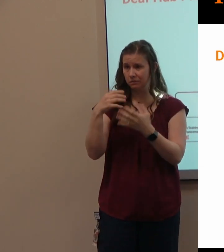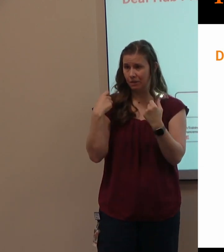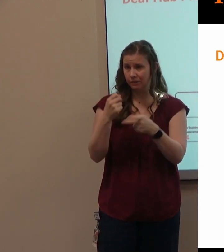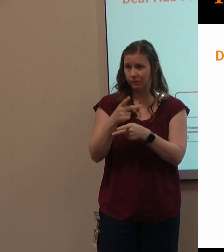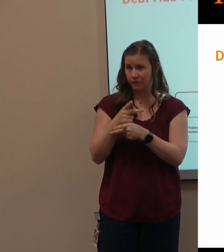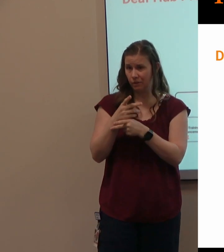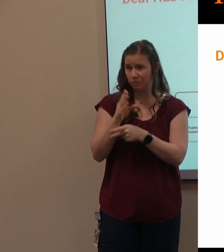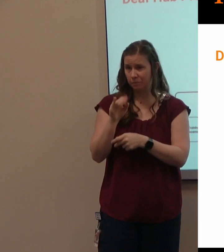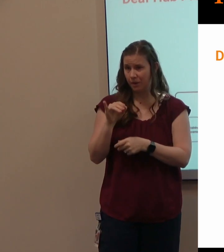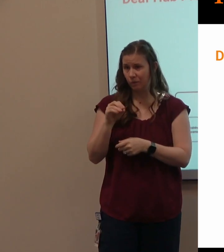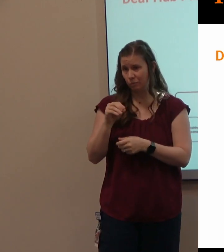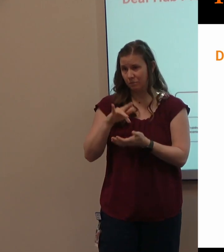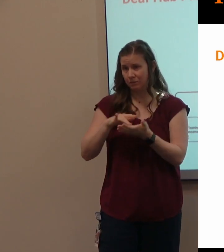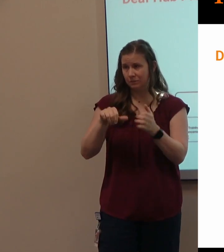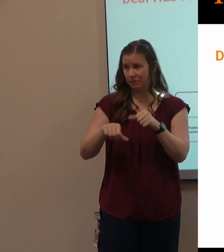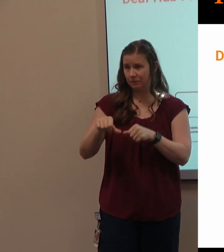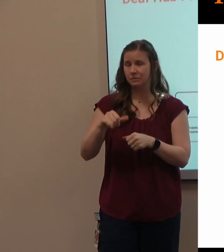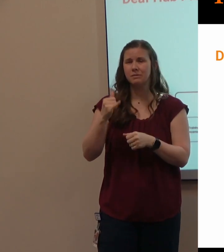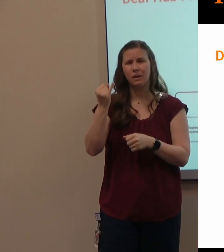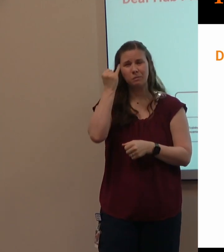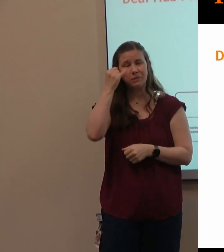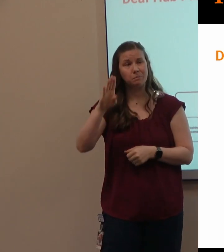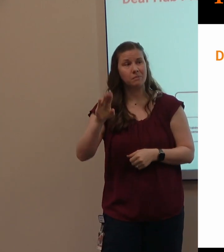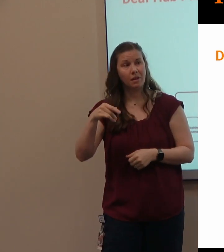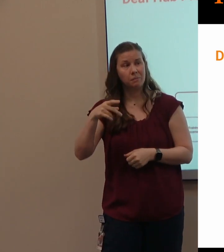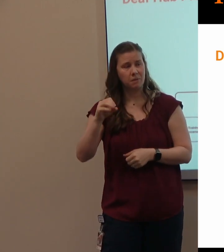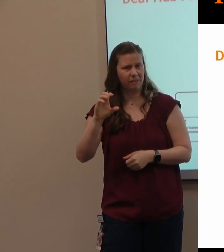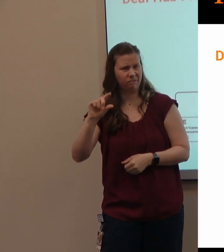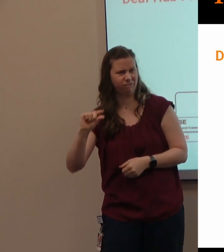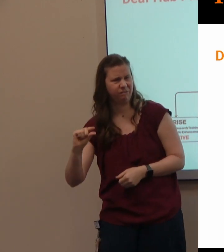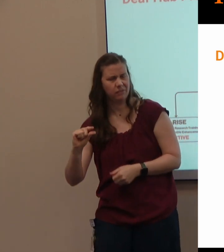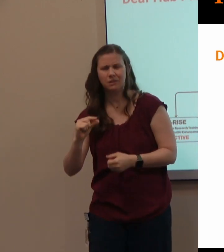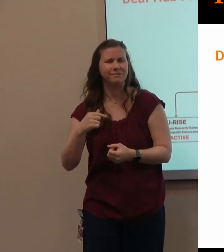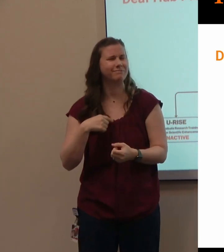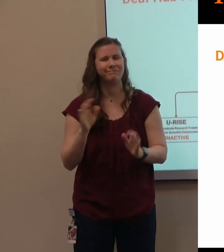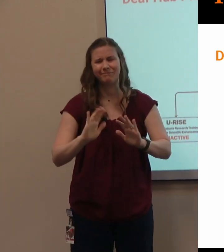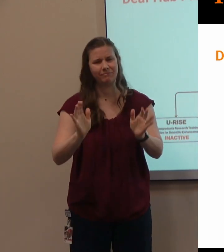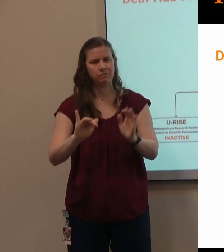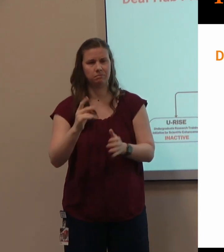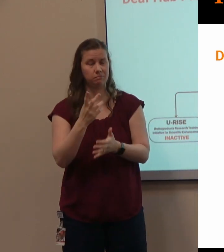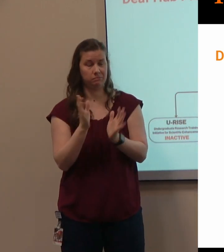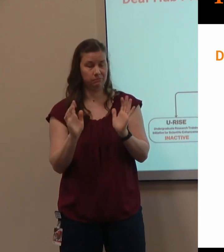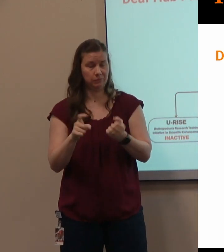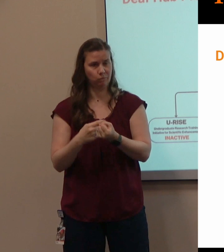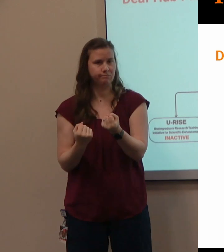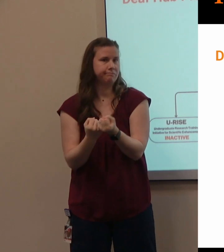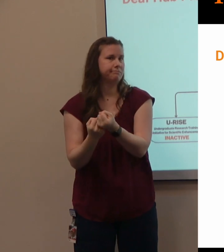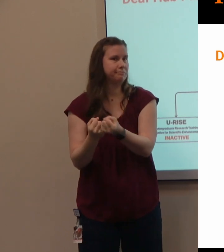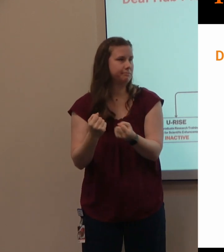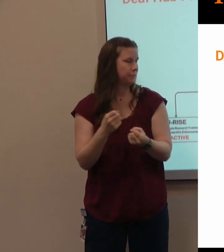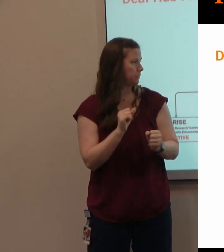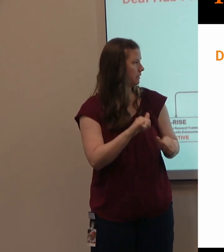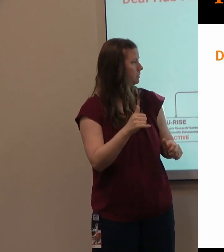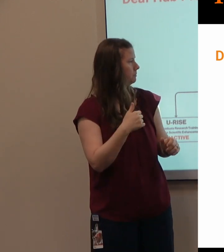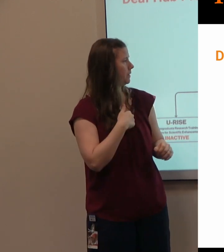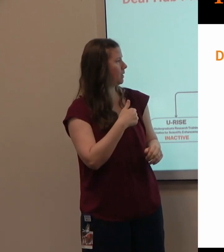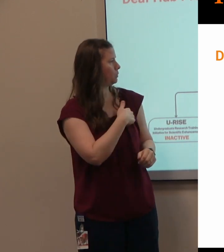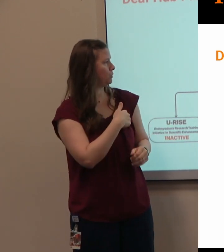We already have a very small amount of deaf scientists. Now imagine that BIPOC, deaf population, so we're trying to support them